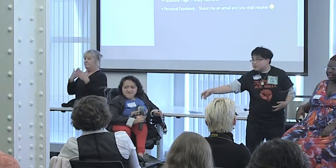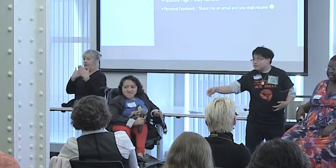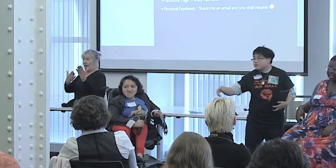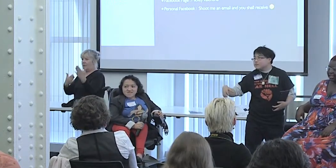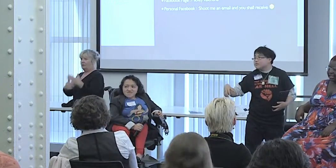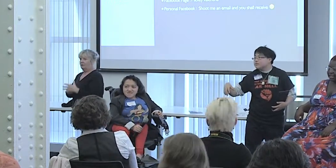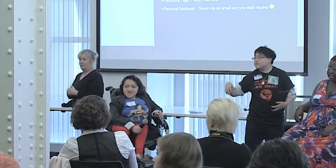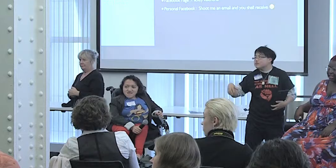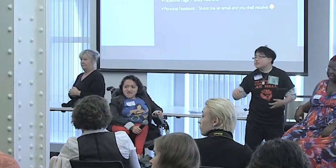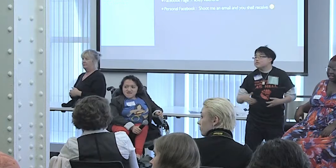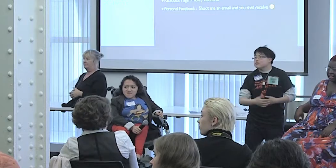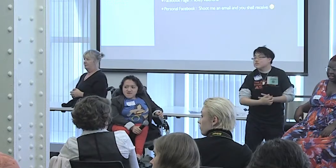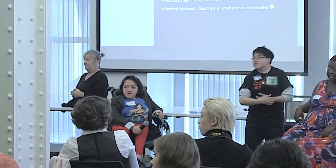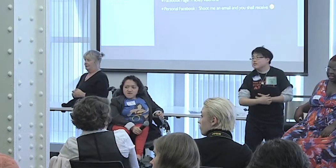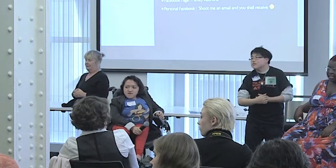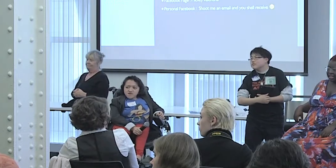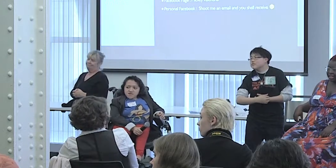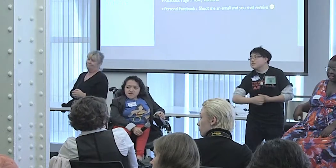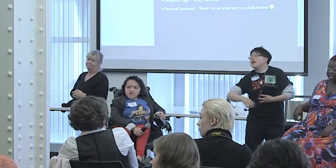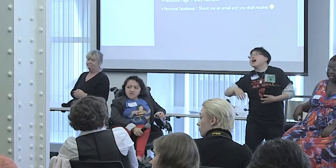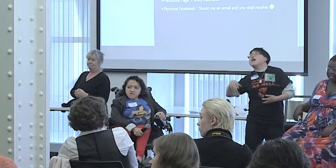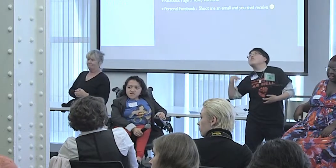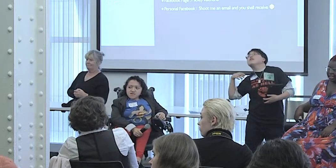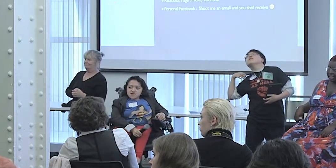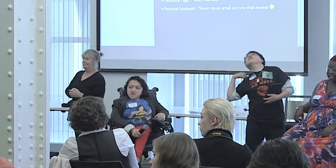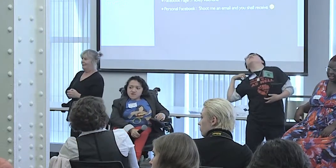[Han] My personal observation basically.